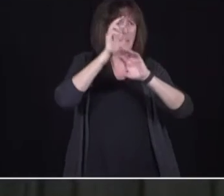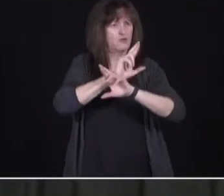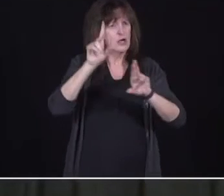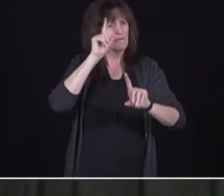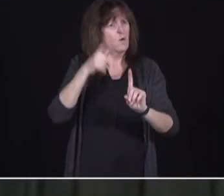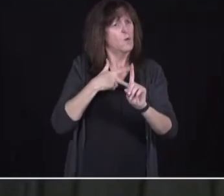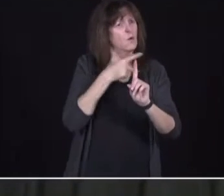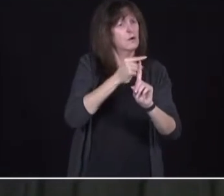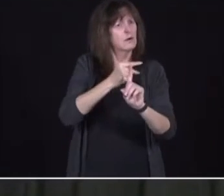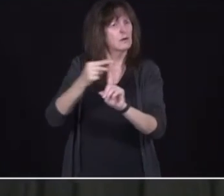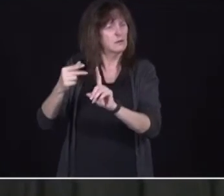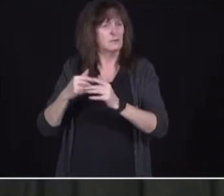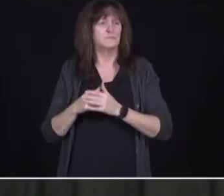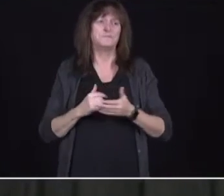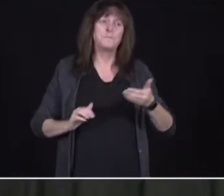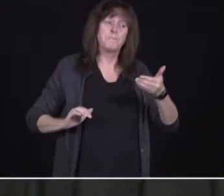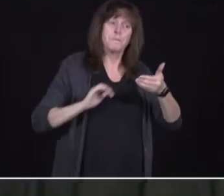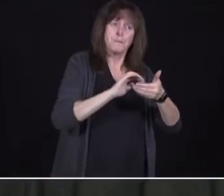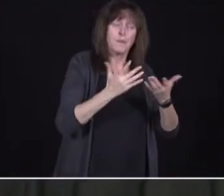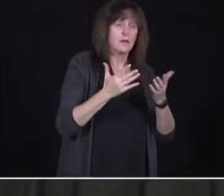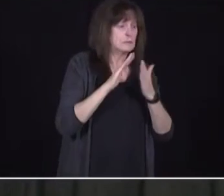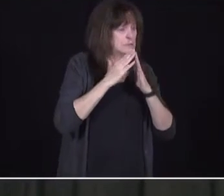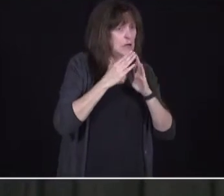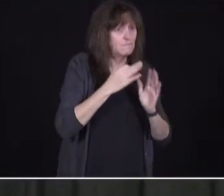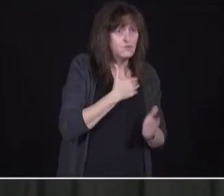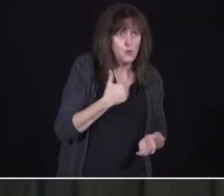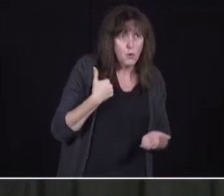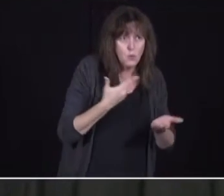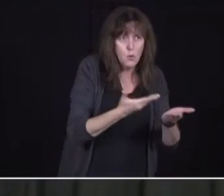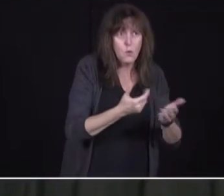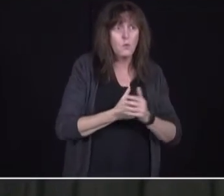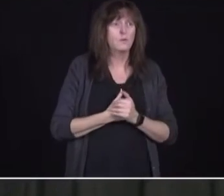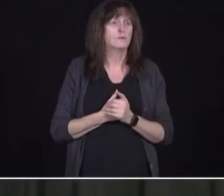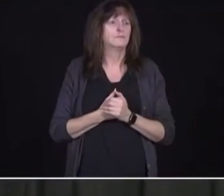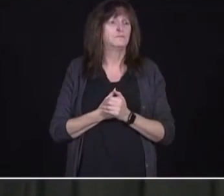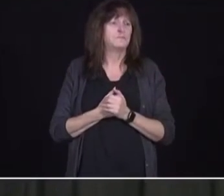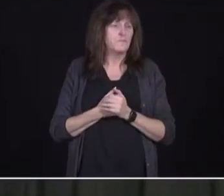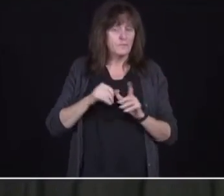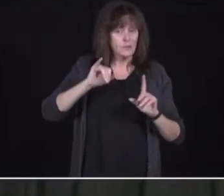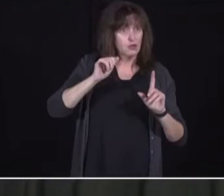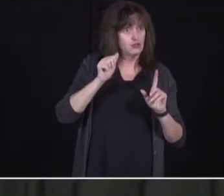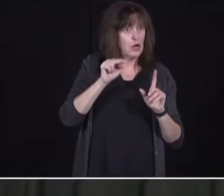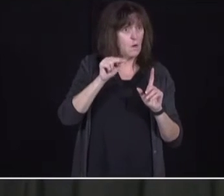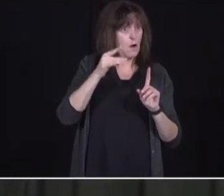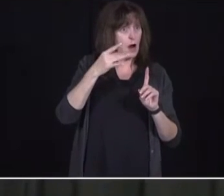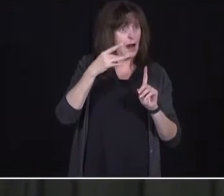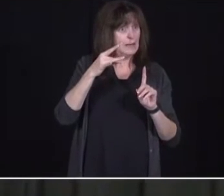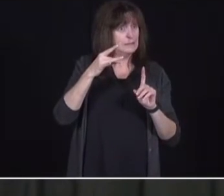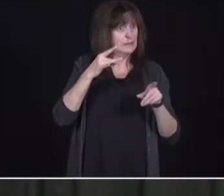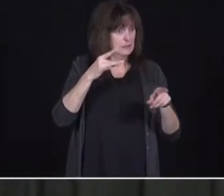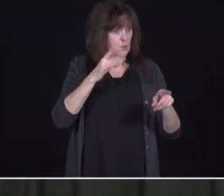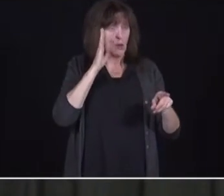piloting a project with the city of Toronto and the chief Matt peg to right the playbook for mass vaccination